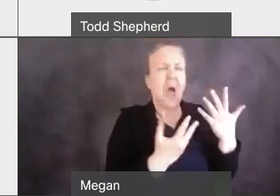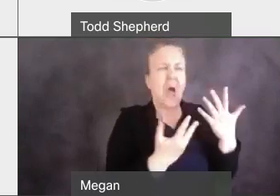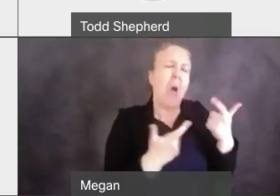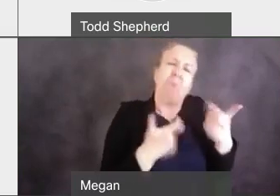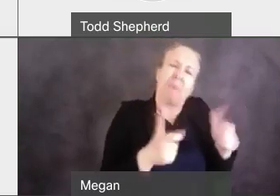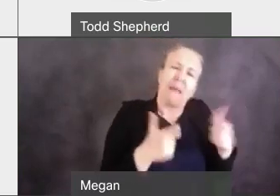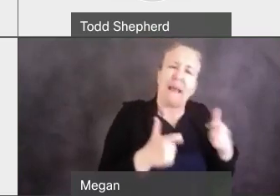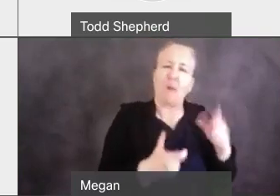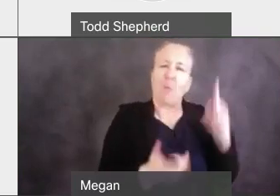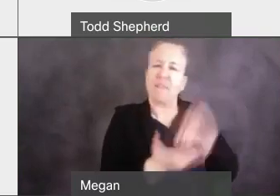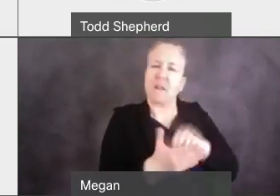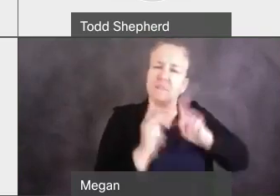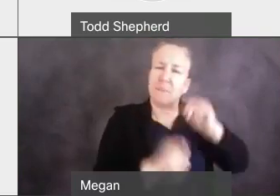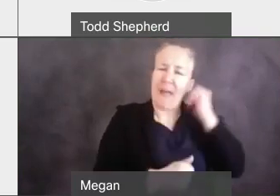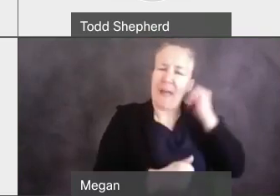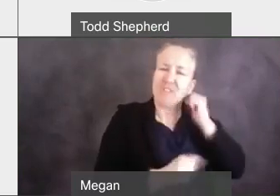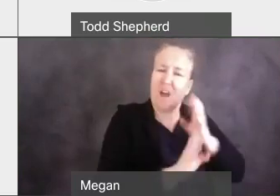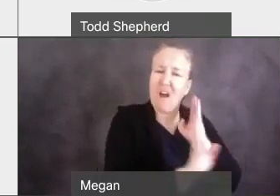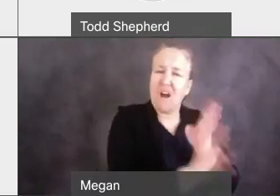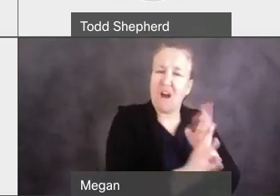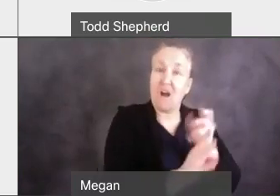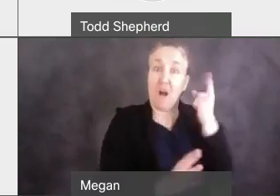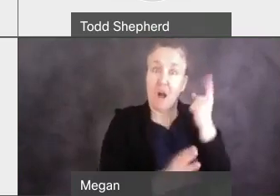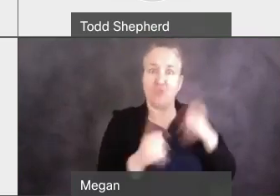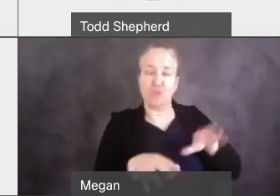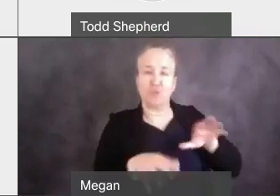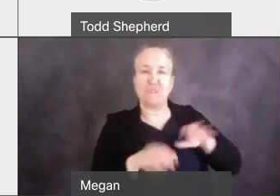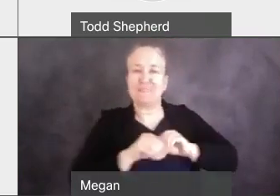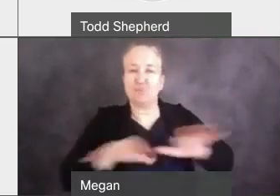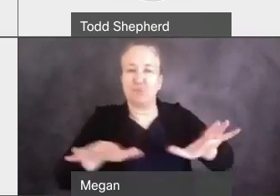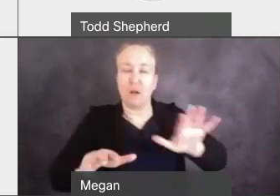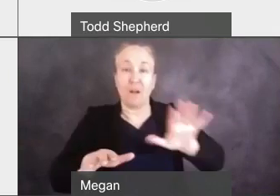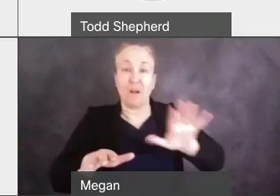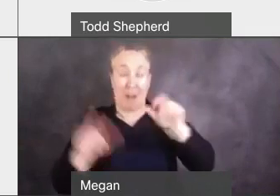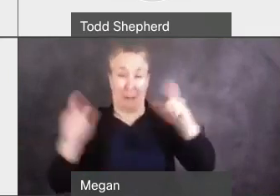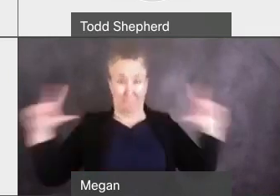we're trying to spread them out to different locations around the County to maximize people